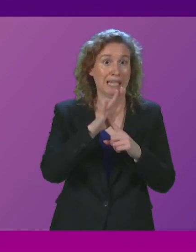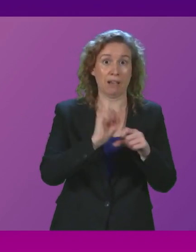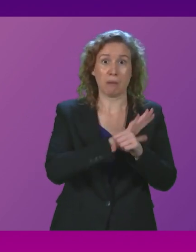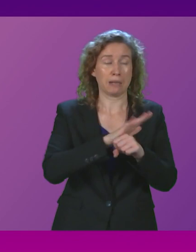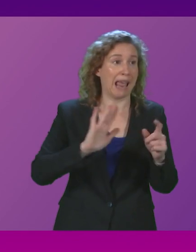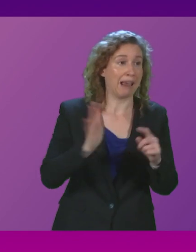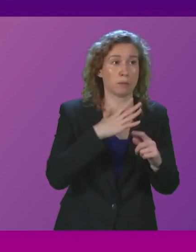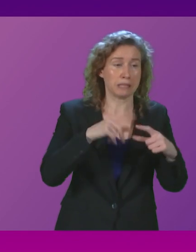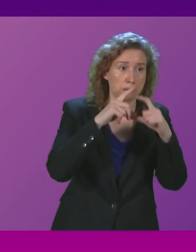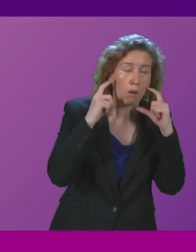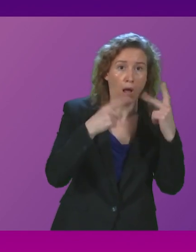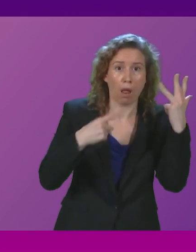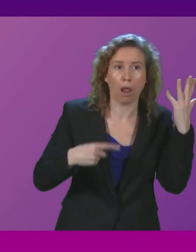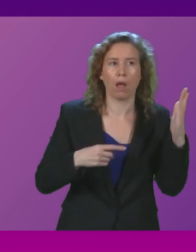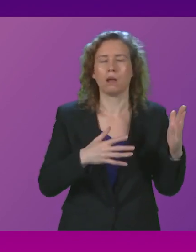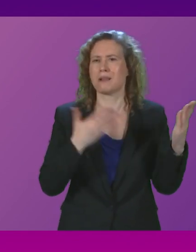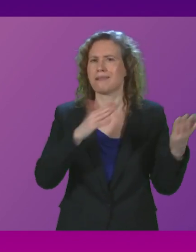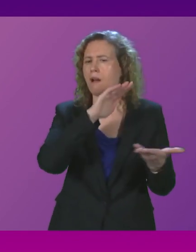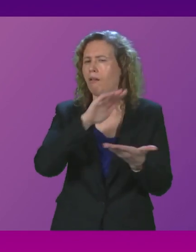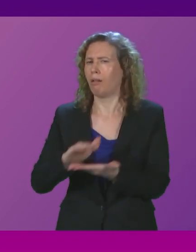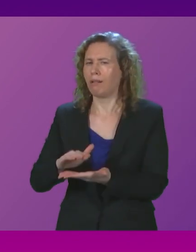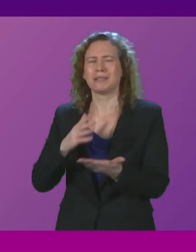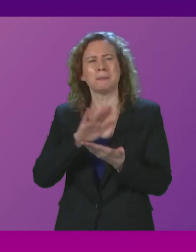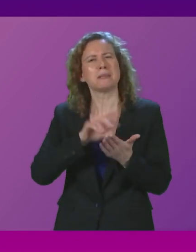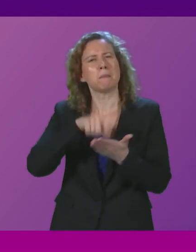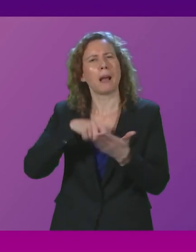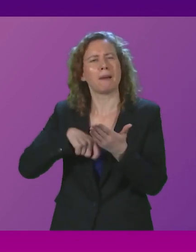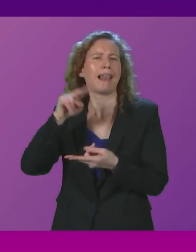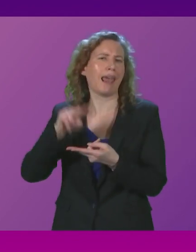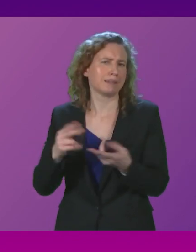and the current time, which means that procurement requirements have reduced.